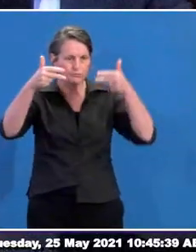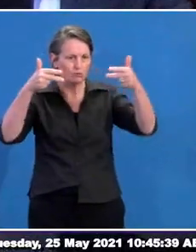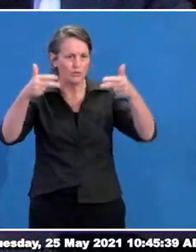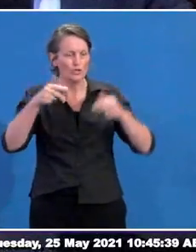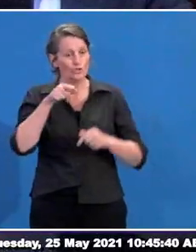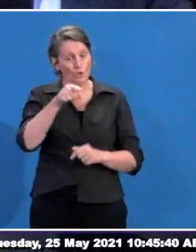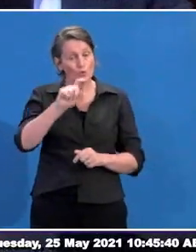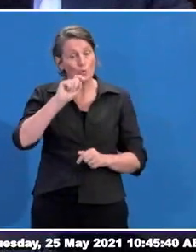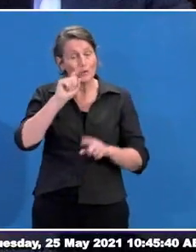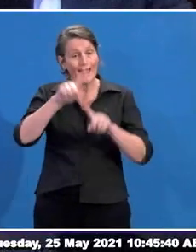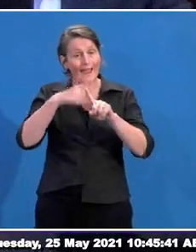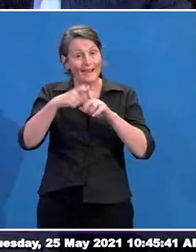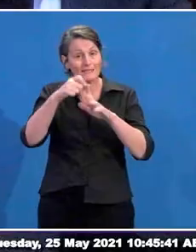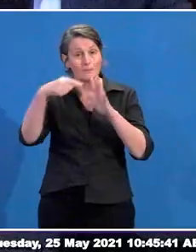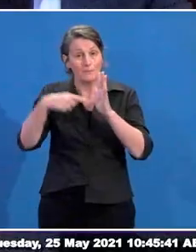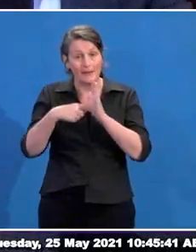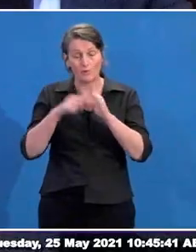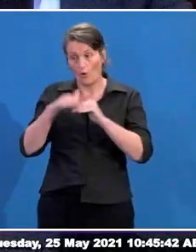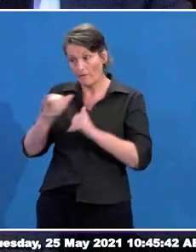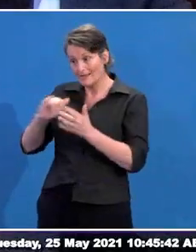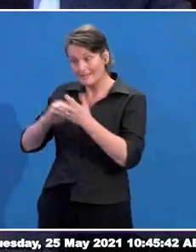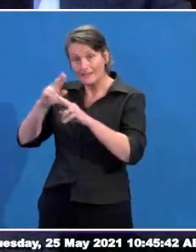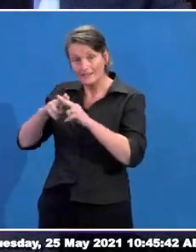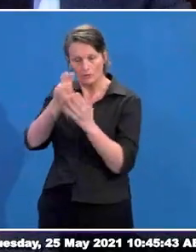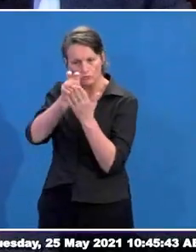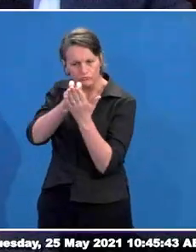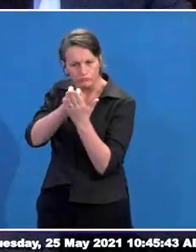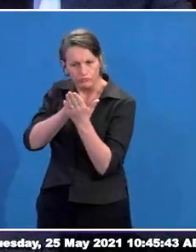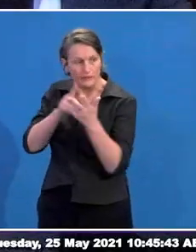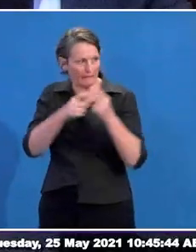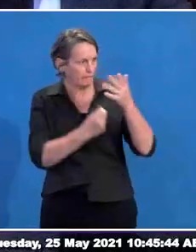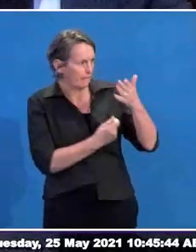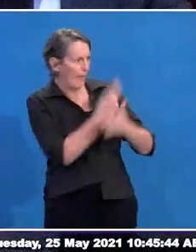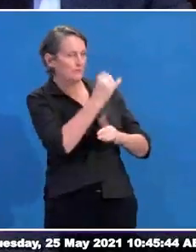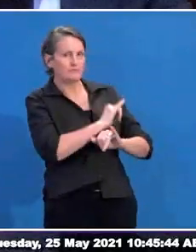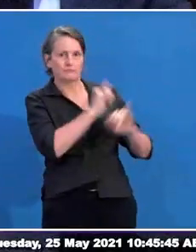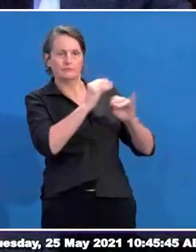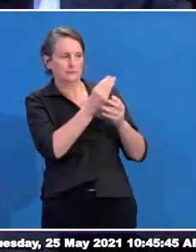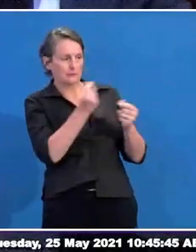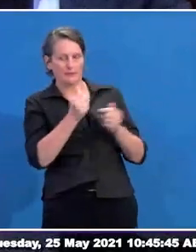and the content of an incident report with respect to an incident of this kind?